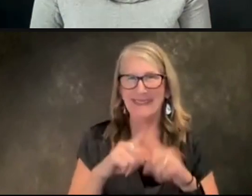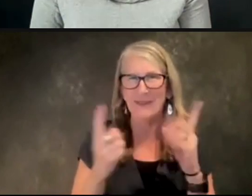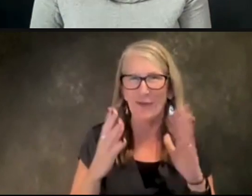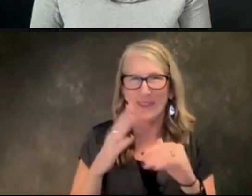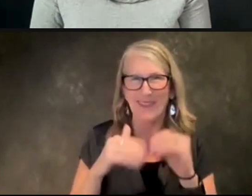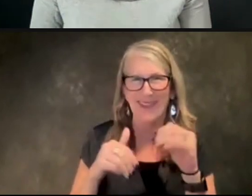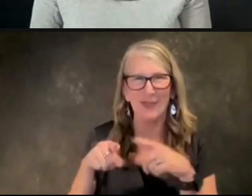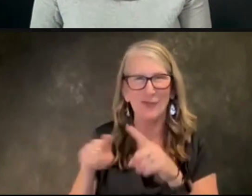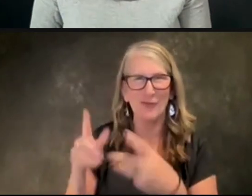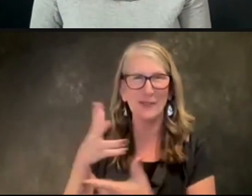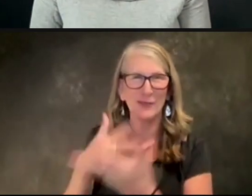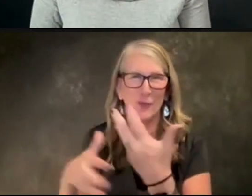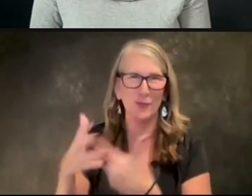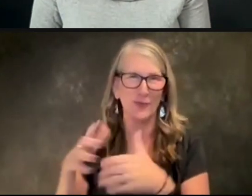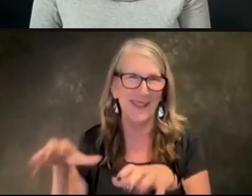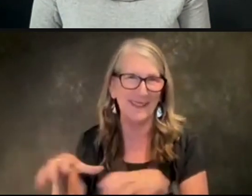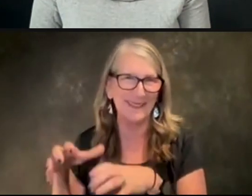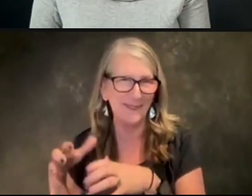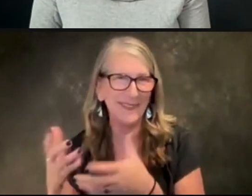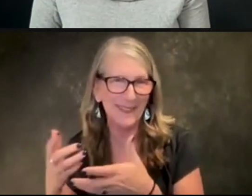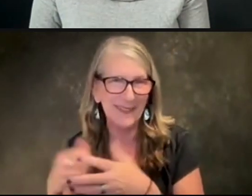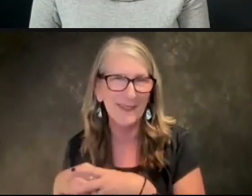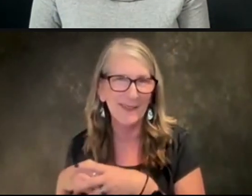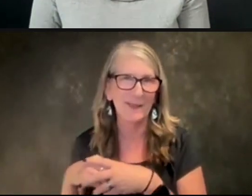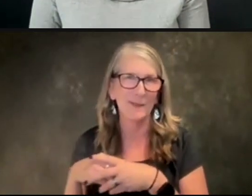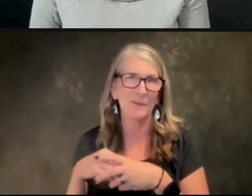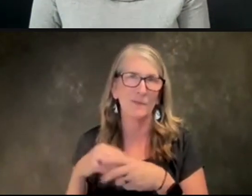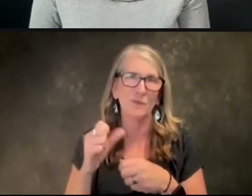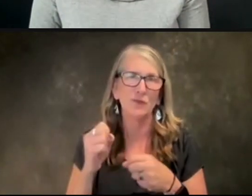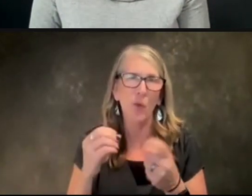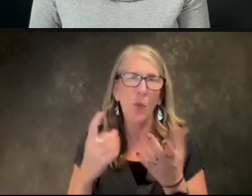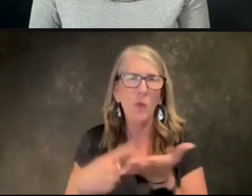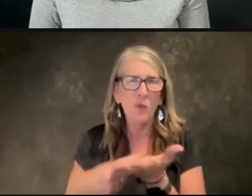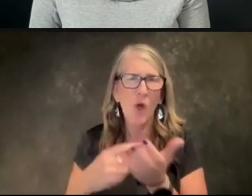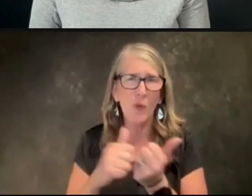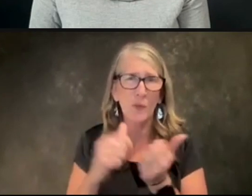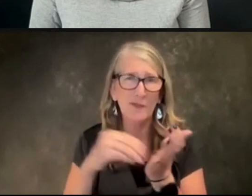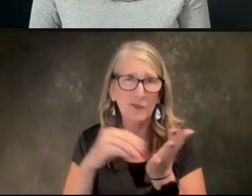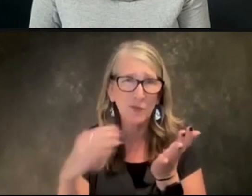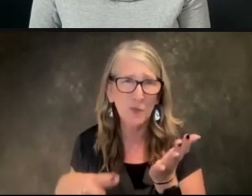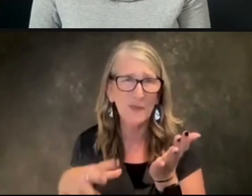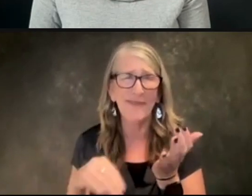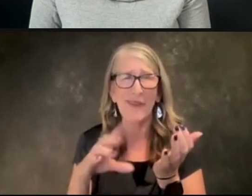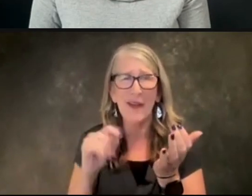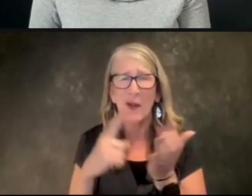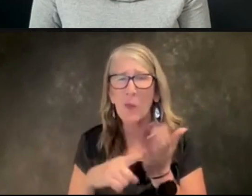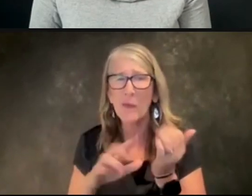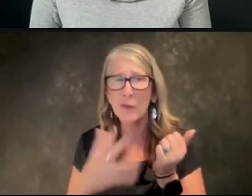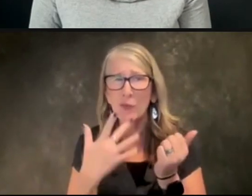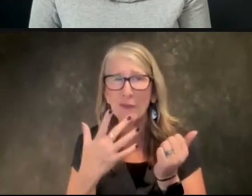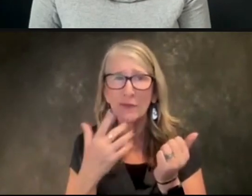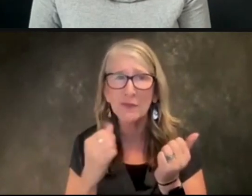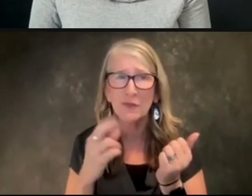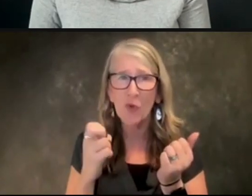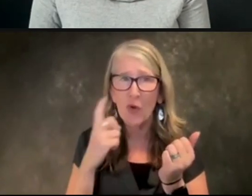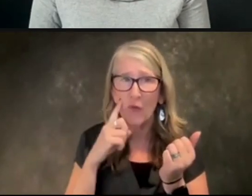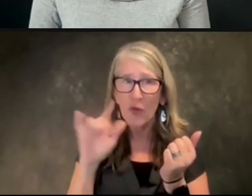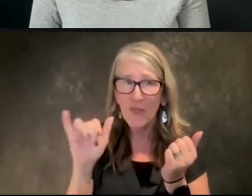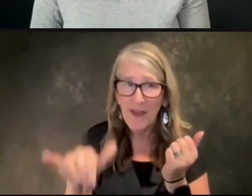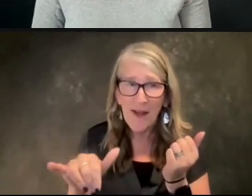They may have had an accommodation, such as interpreters, for something like a lecture. Maybe they want something different for this event.